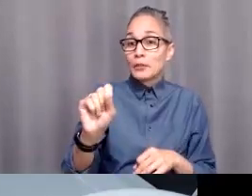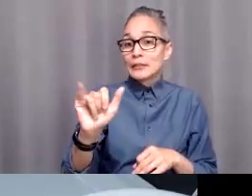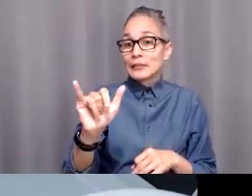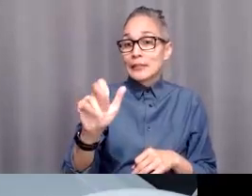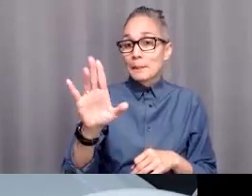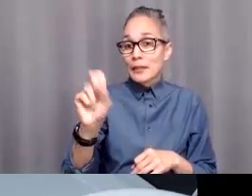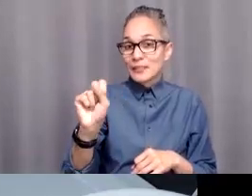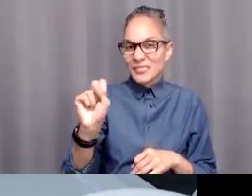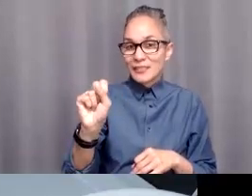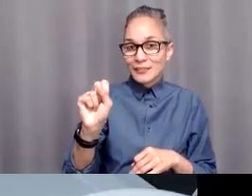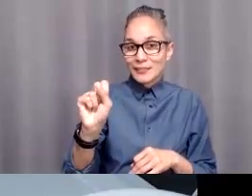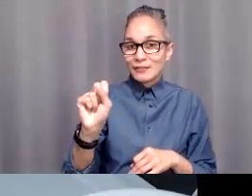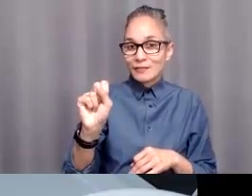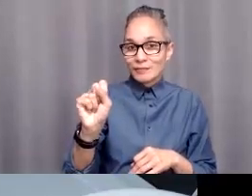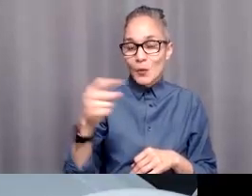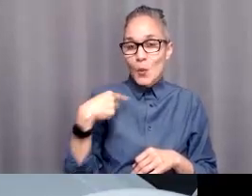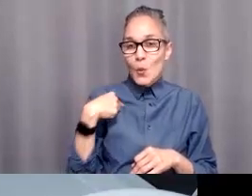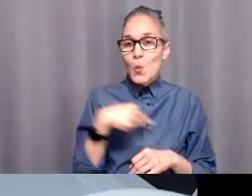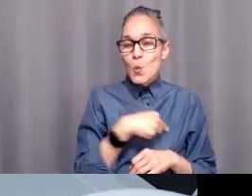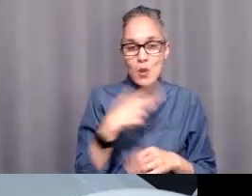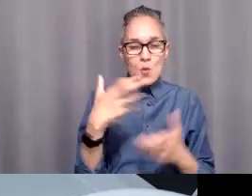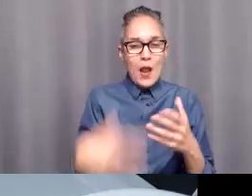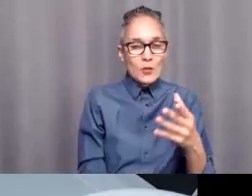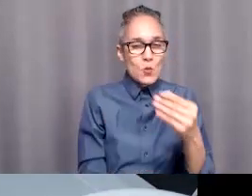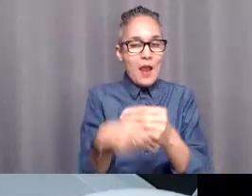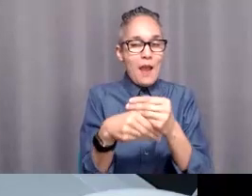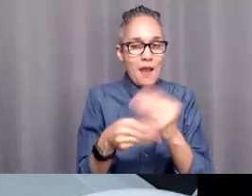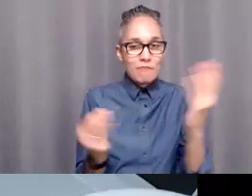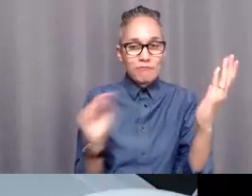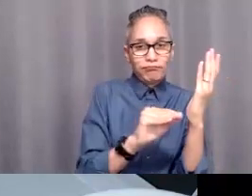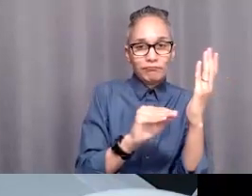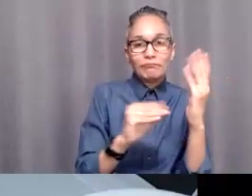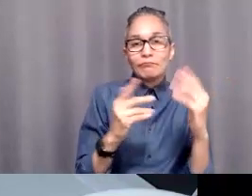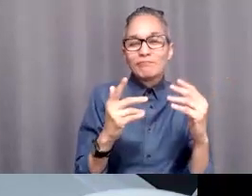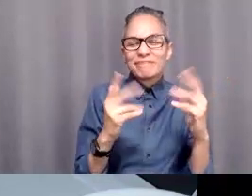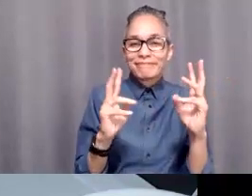we are looking at adding a communication plan section in there.